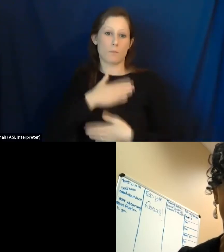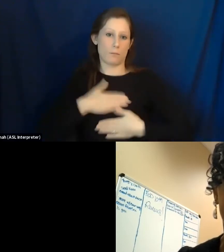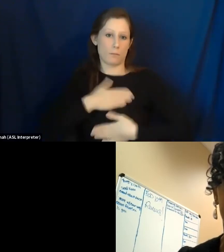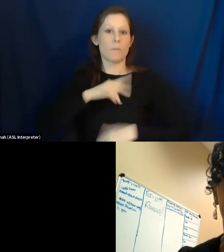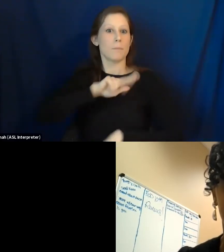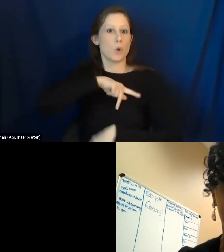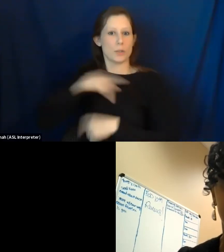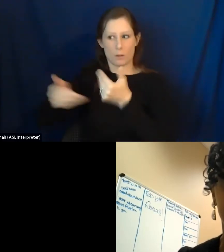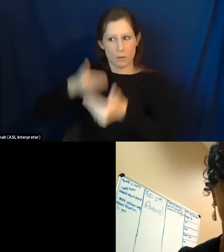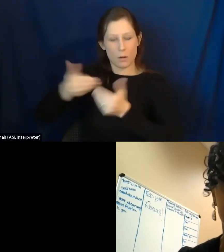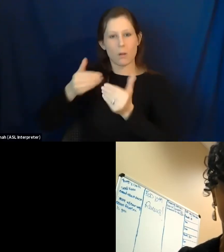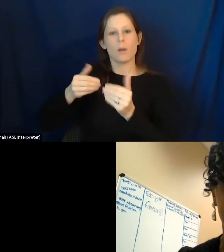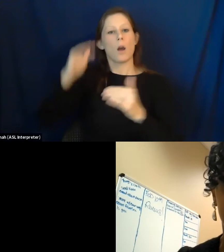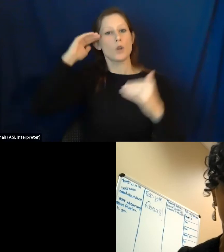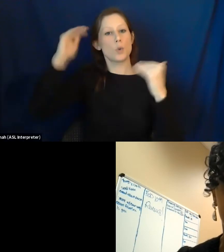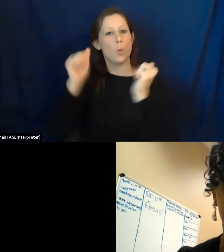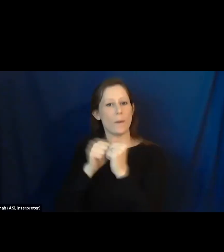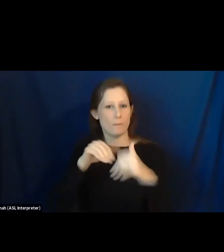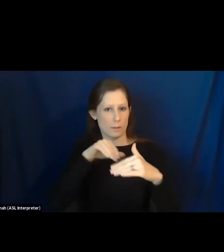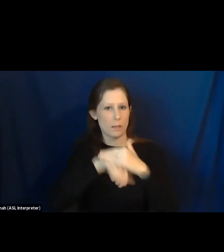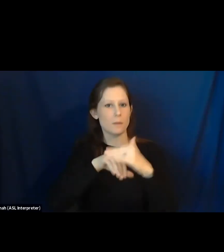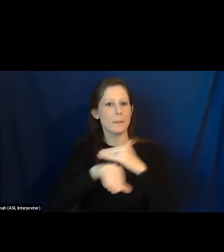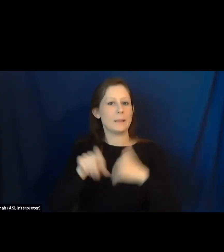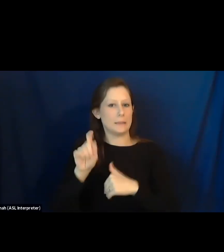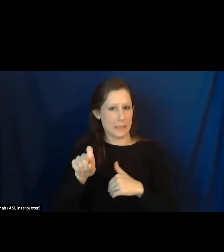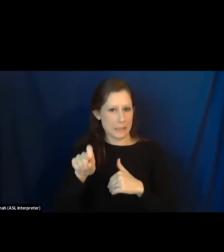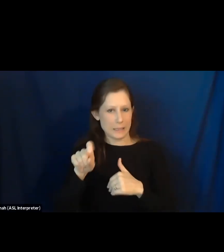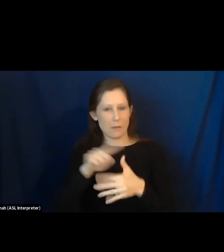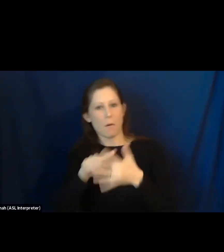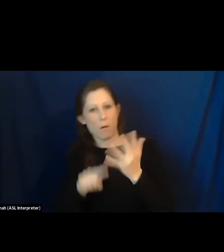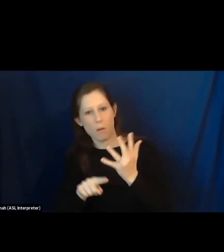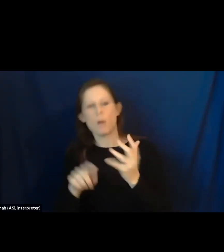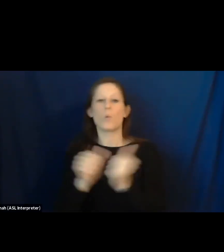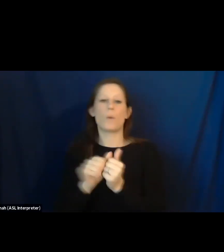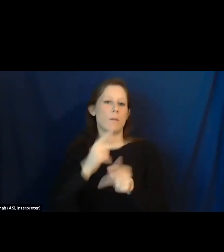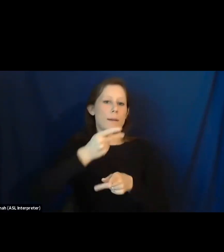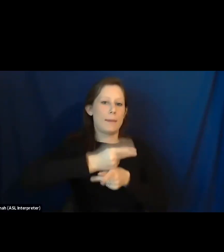disabilities who visit the museum with their care facilities. So we are so glad to have